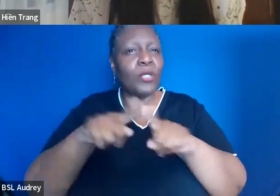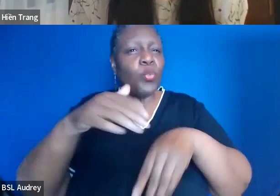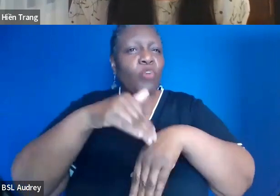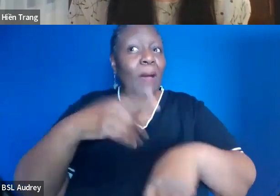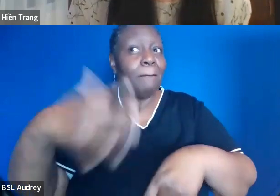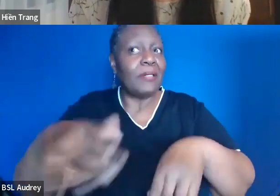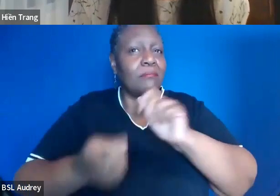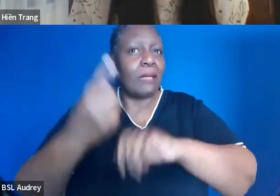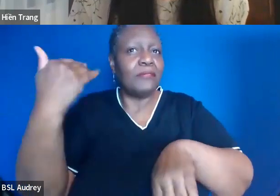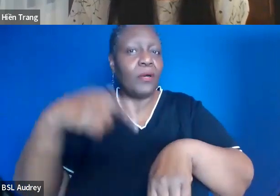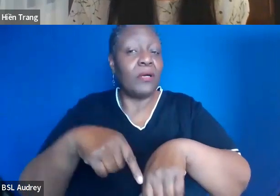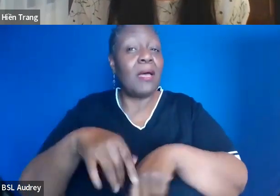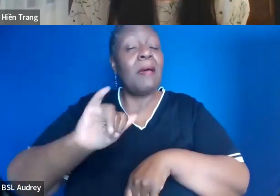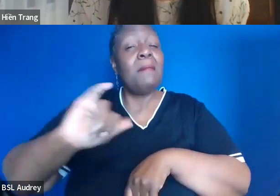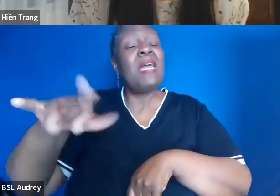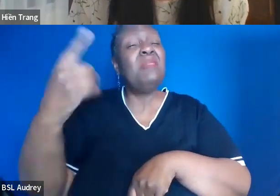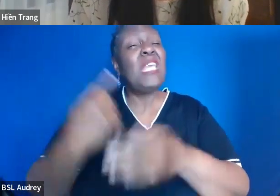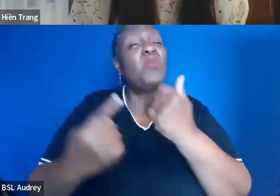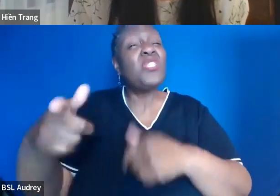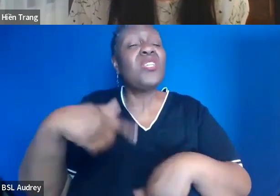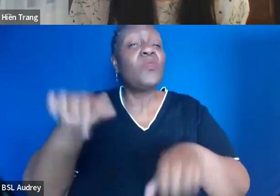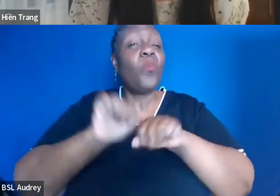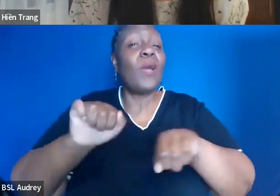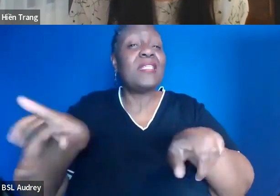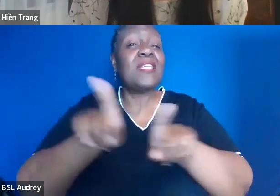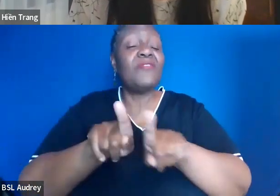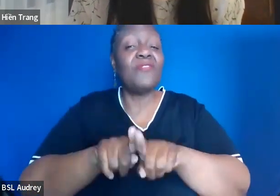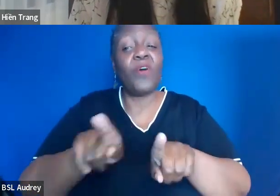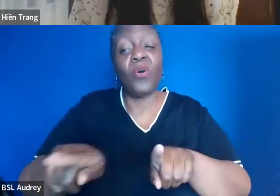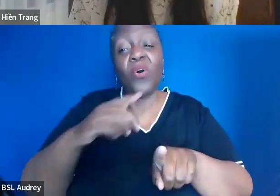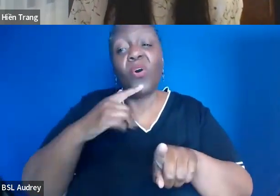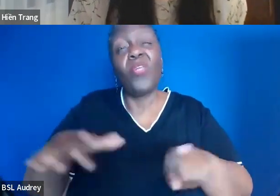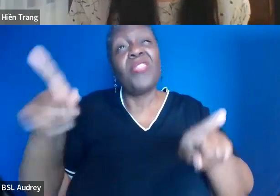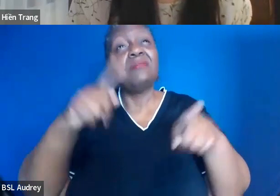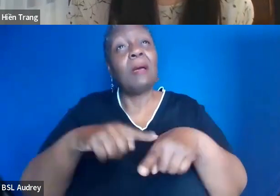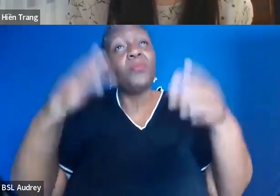Perhaps he was just someone waiting for the nostalgic killer to return.